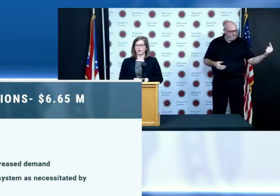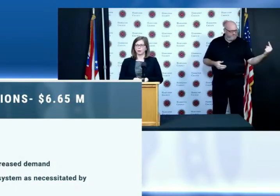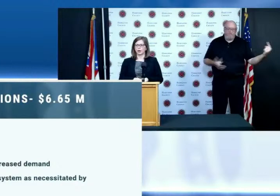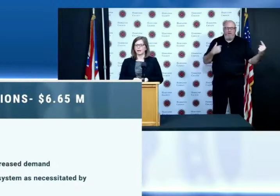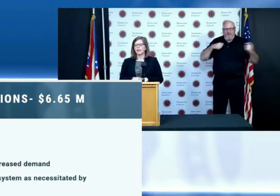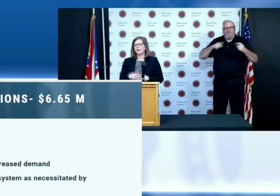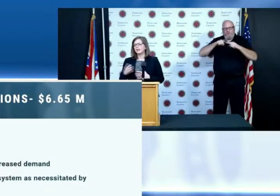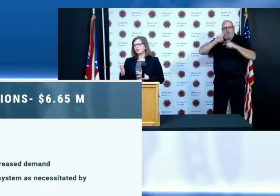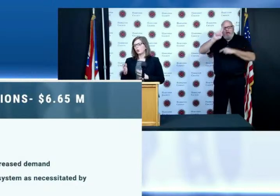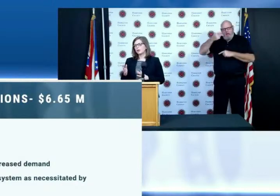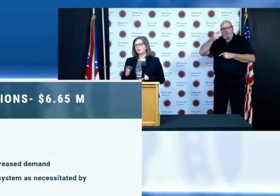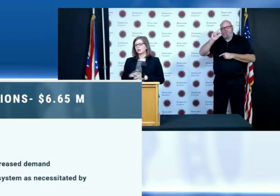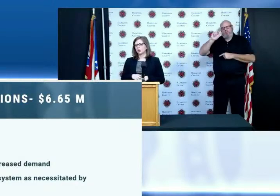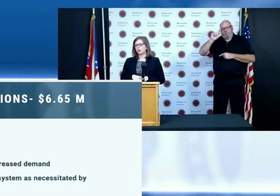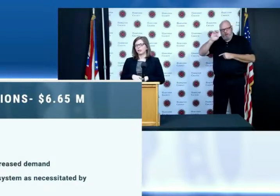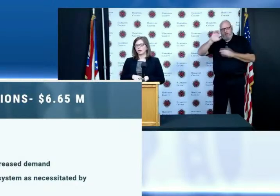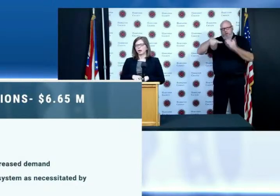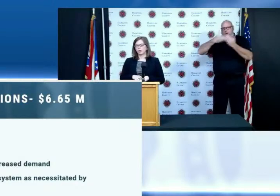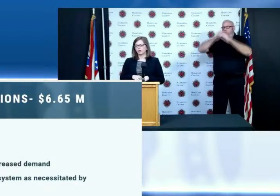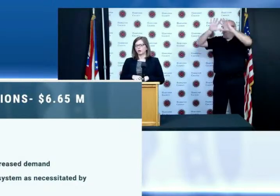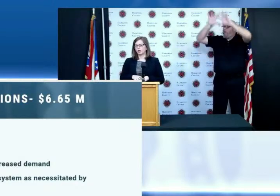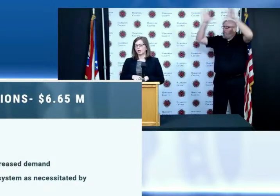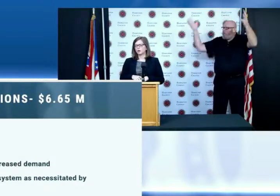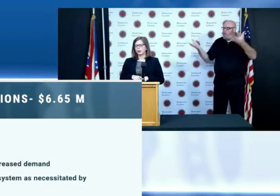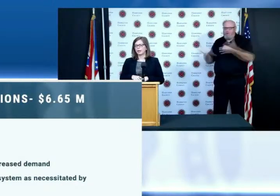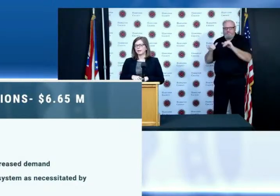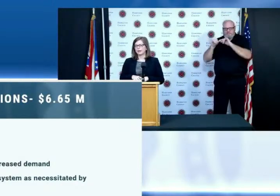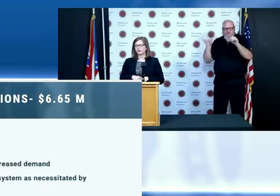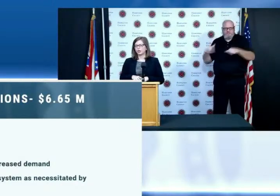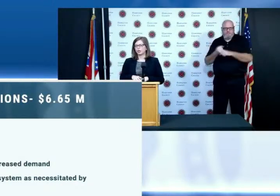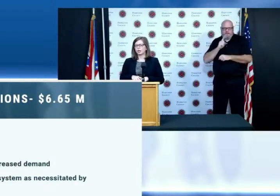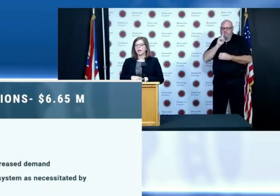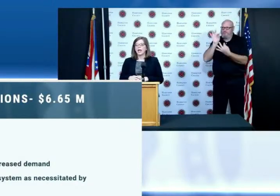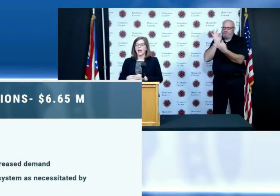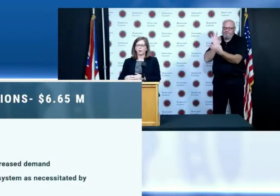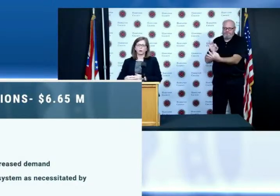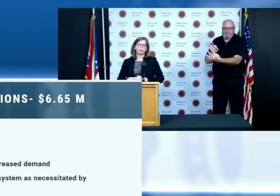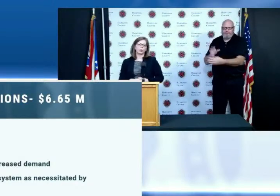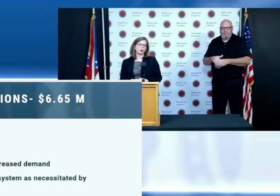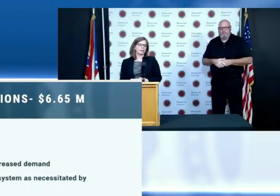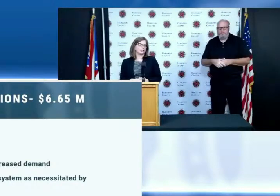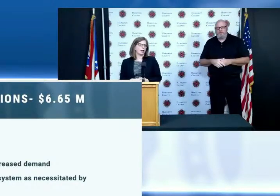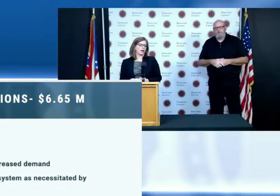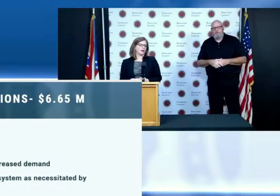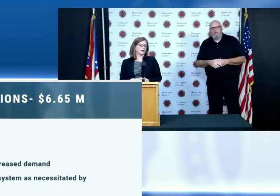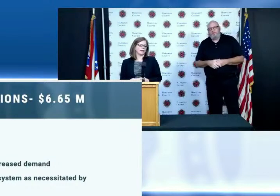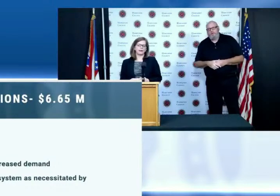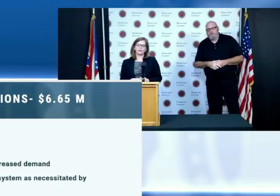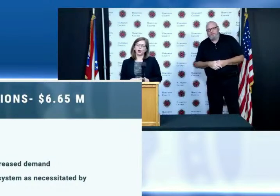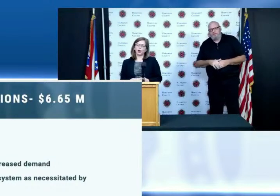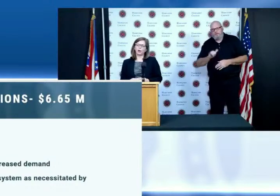upgrade this was included in our original CARES plan last year however we pulled it late fall